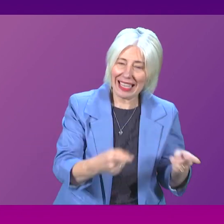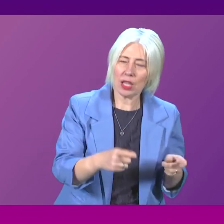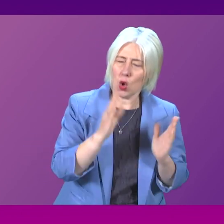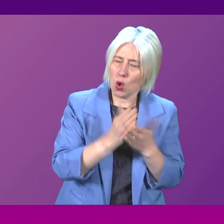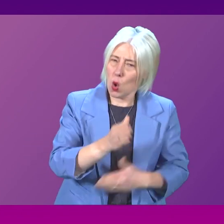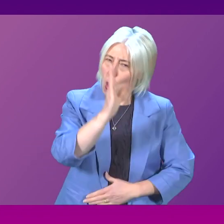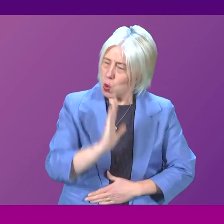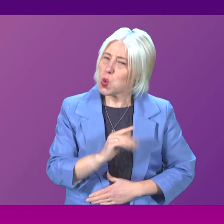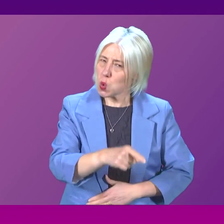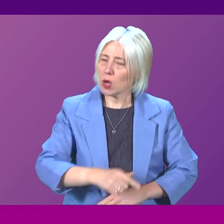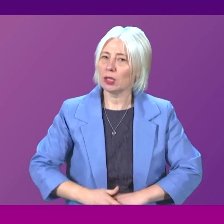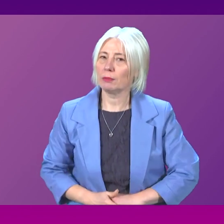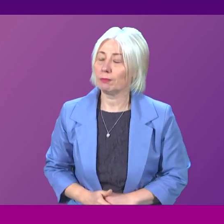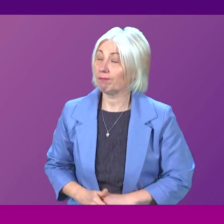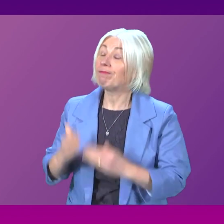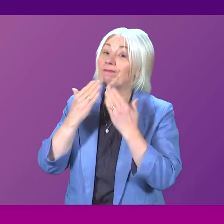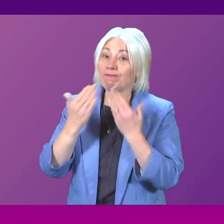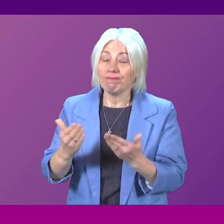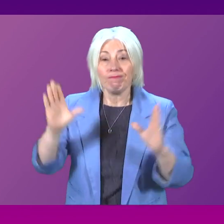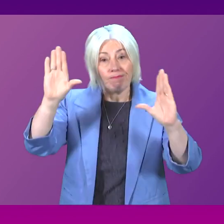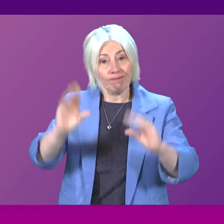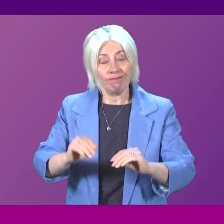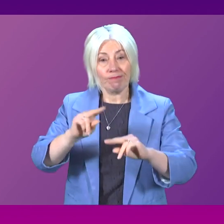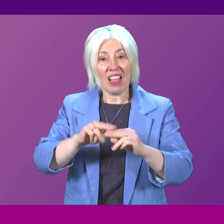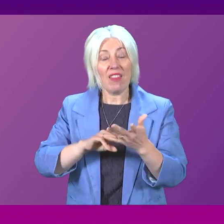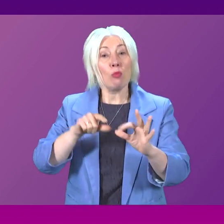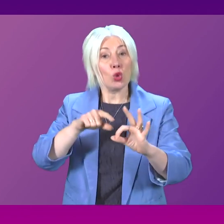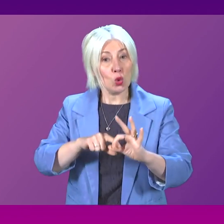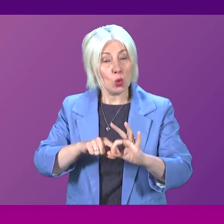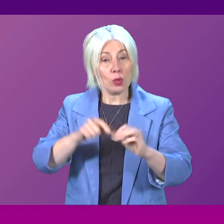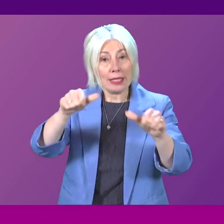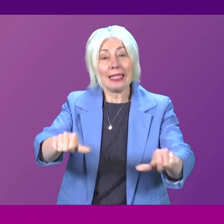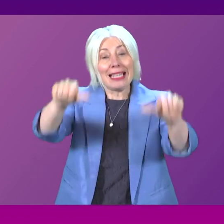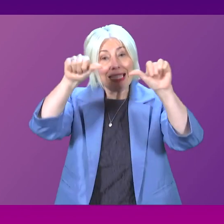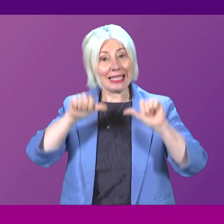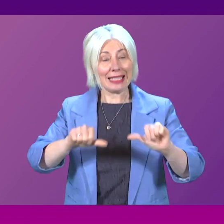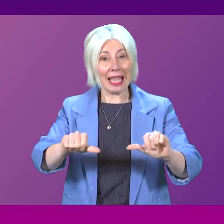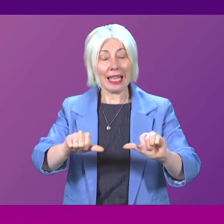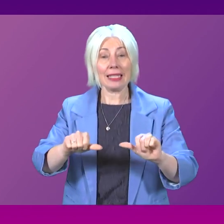There will be a short suspension before we move on to the next item of business, which is a members’ business debate in the name of Murdo Fraser.